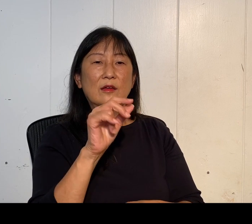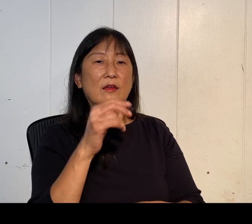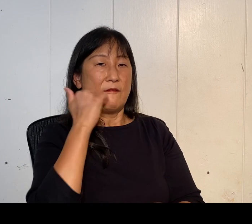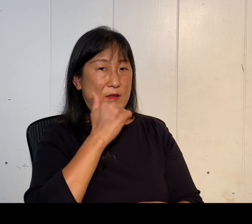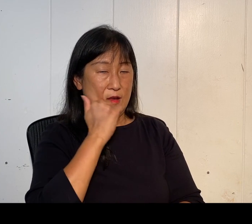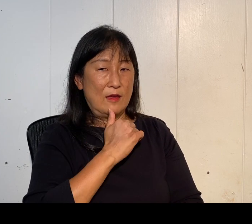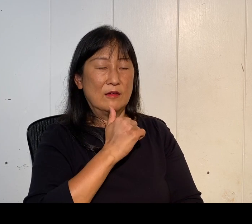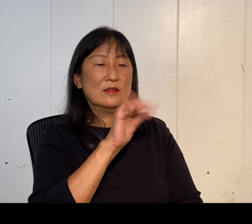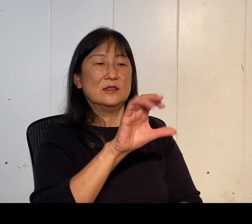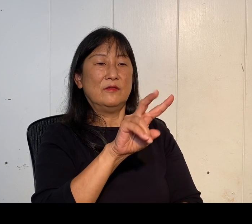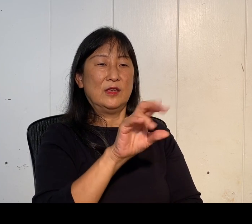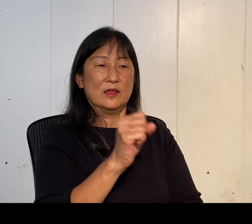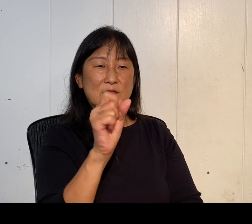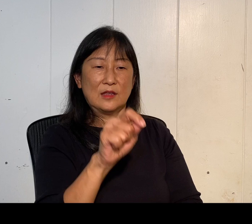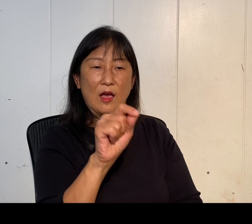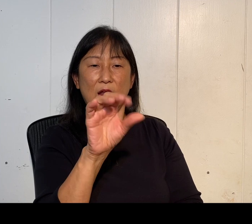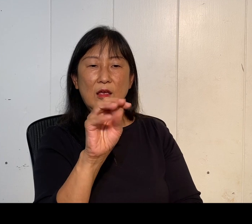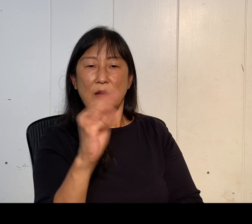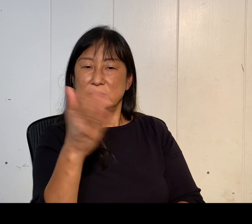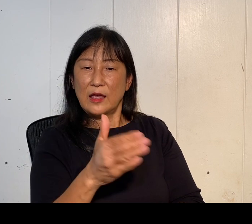seven days a week at cvs.com/vaccine.